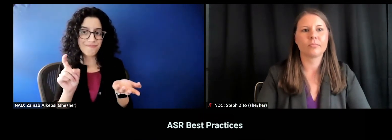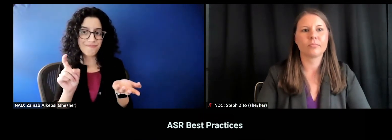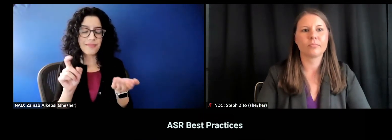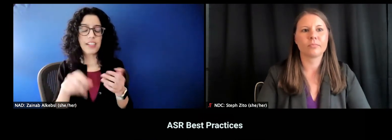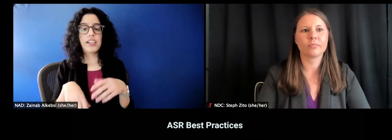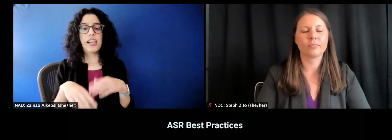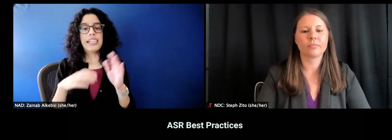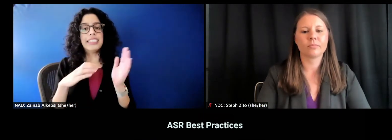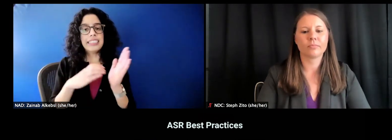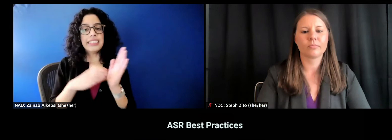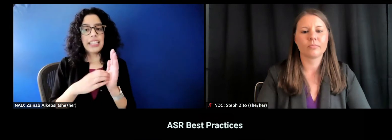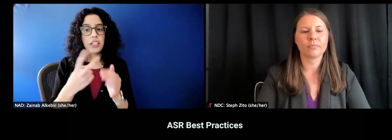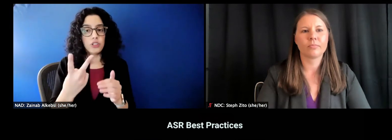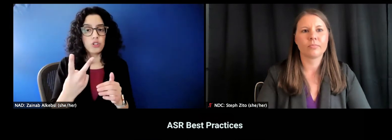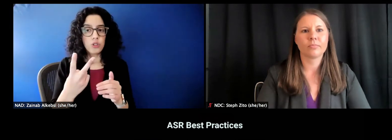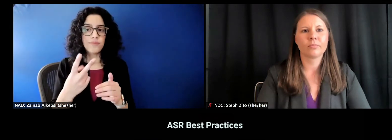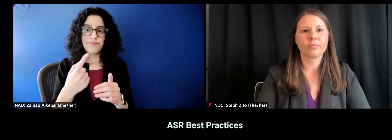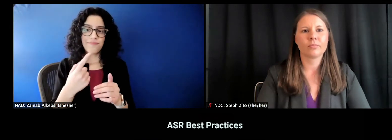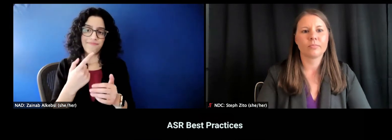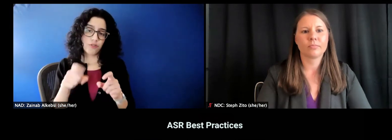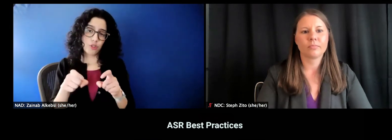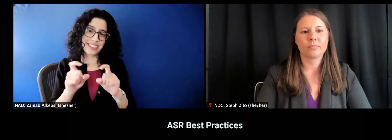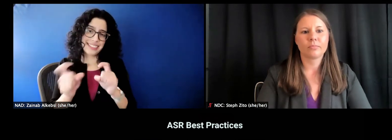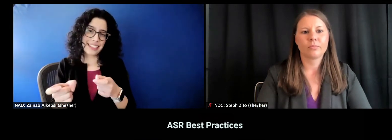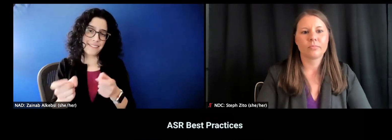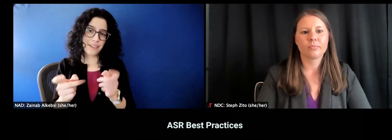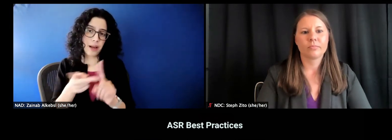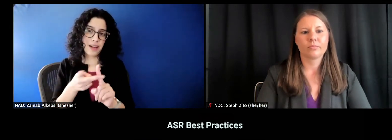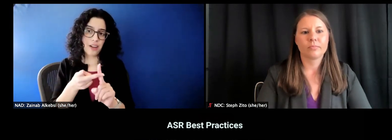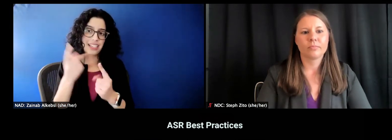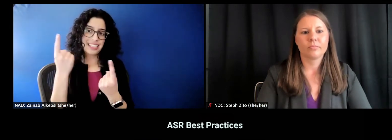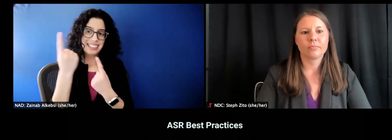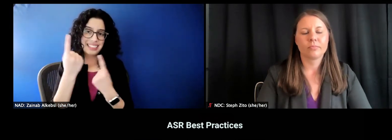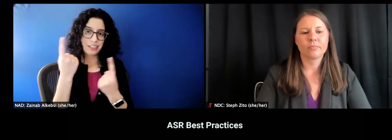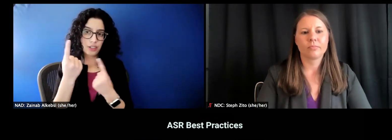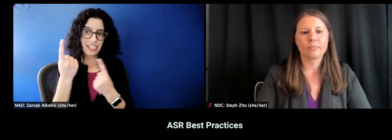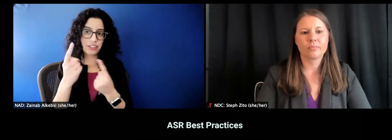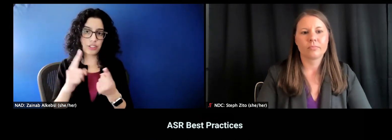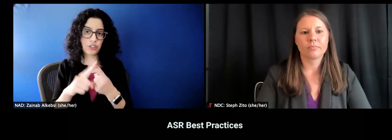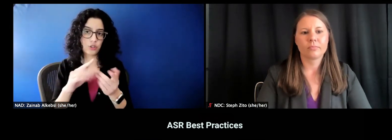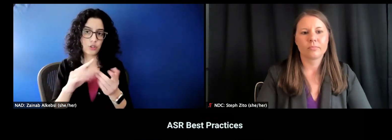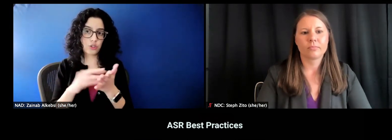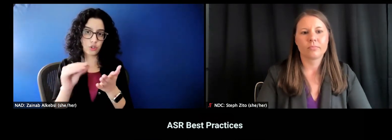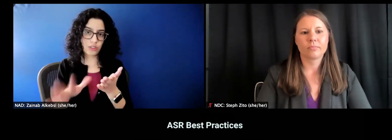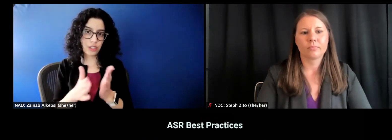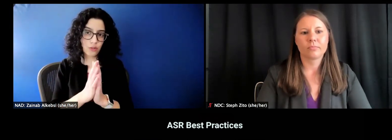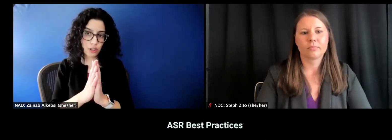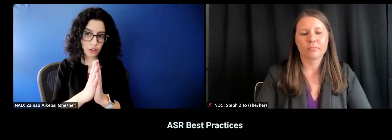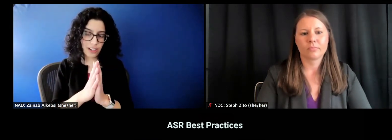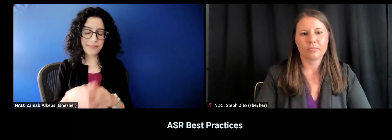Title two says that you should give primary consideration to a student's request.